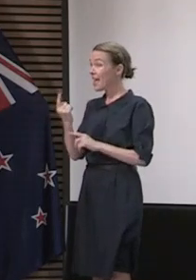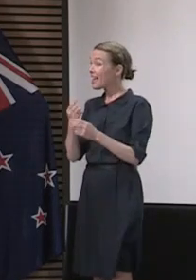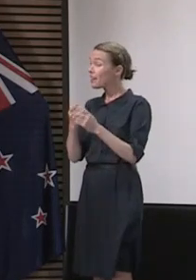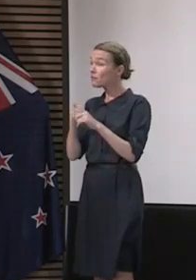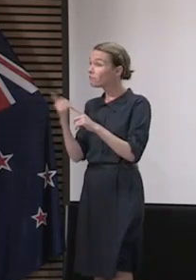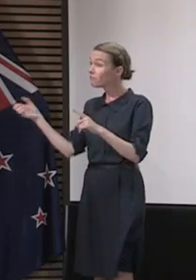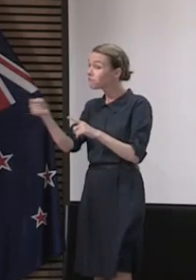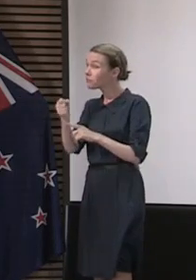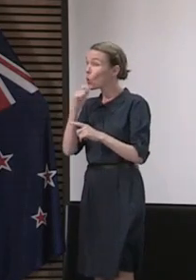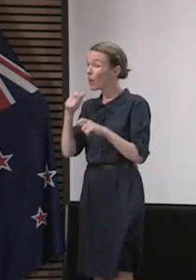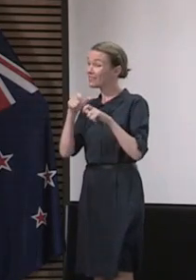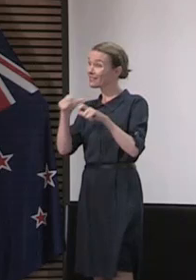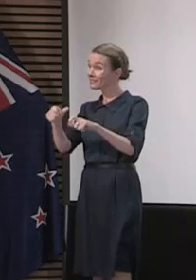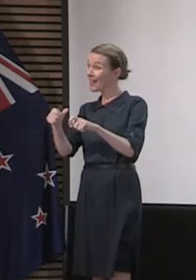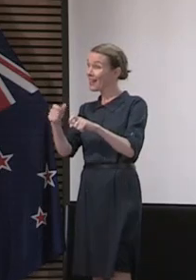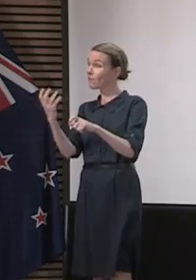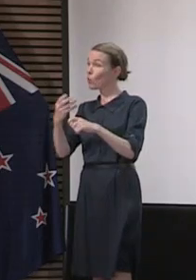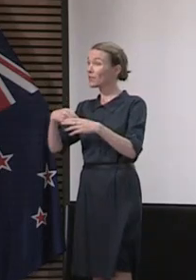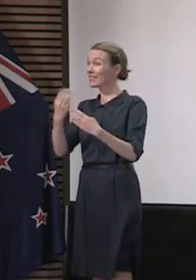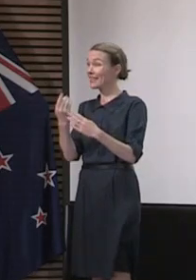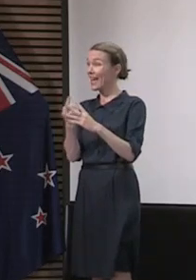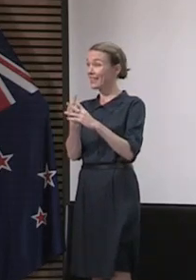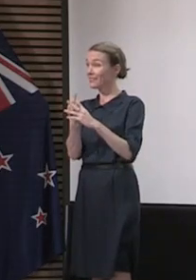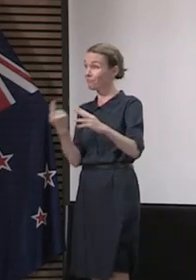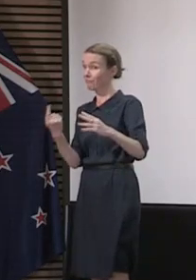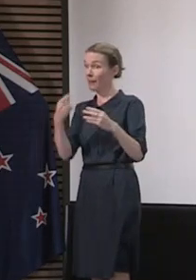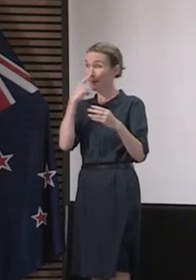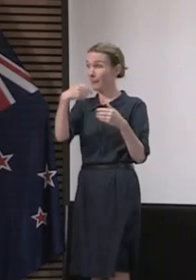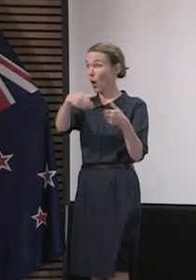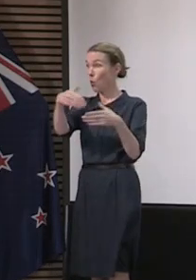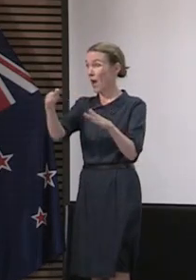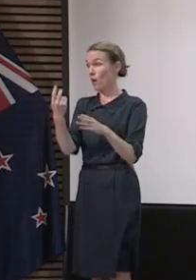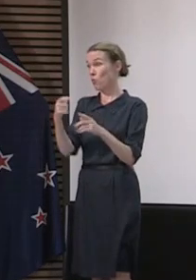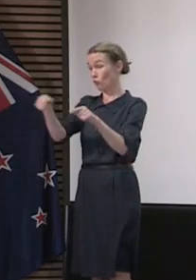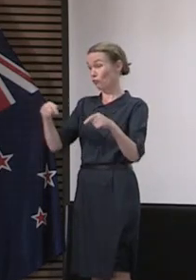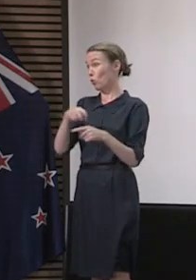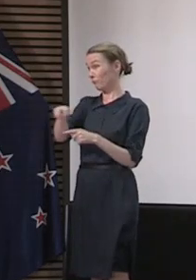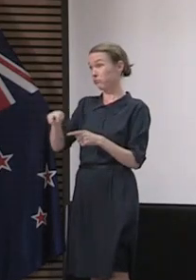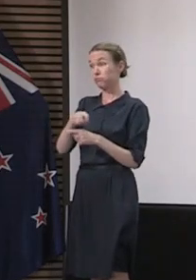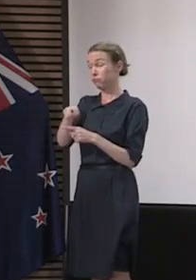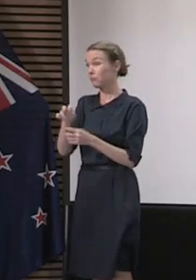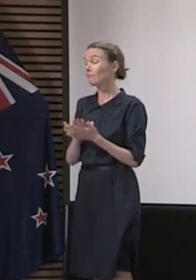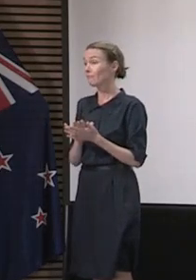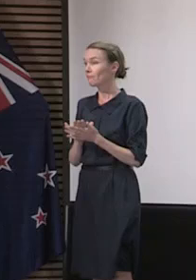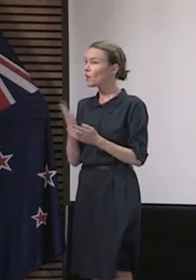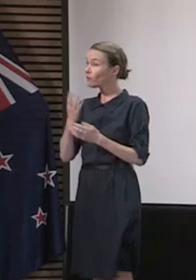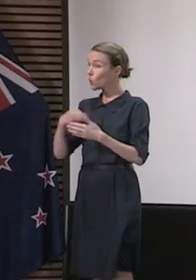But every resident going in or returning, goes into 14 days of self-isolation and is